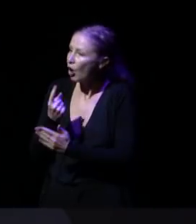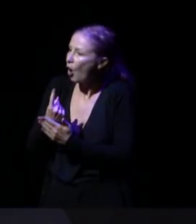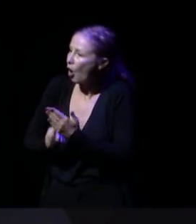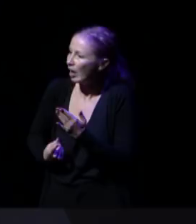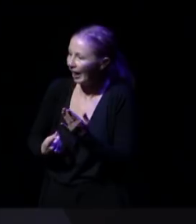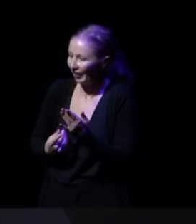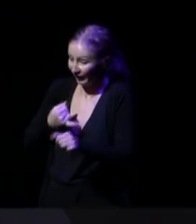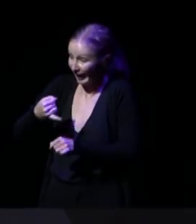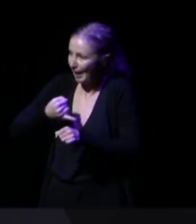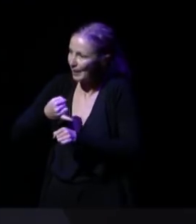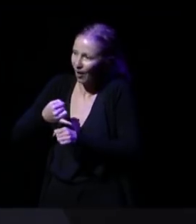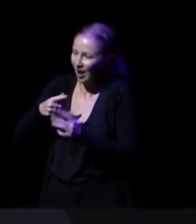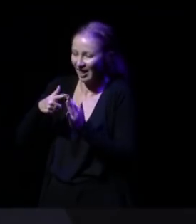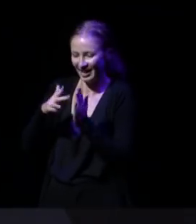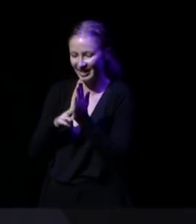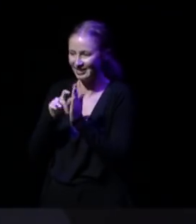the pleasure endorphins that you get from that sort